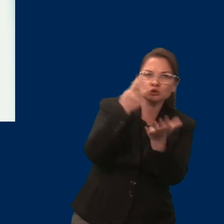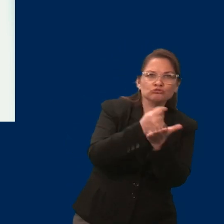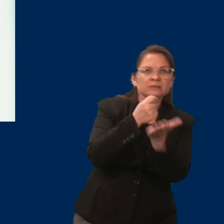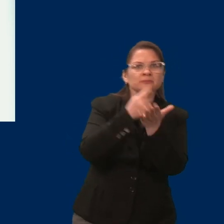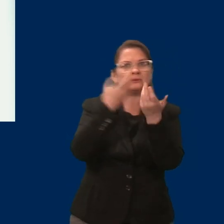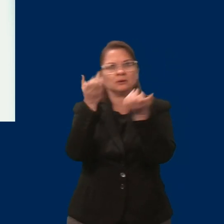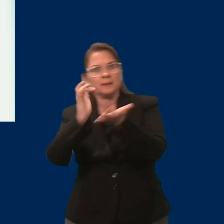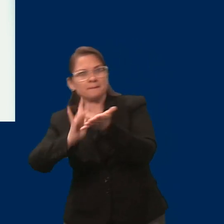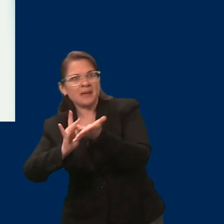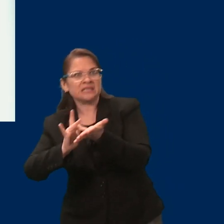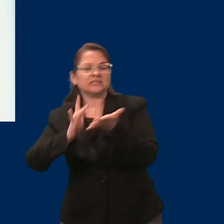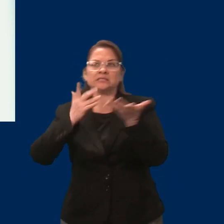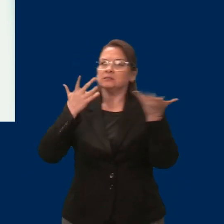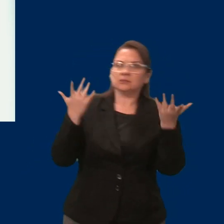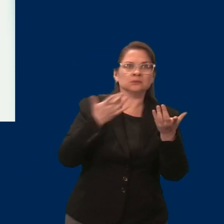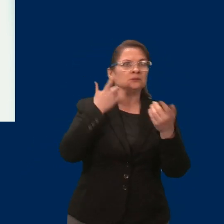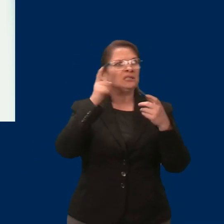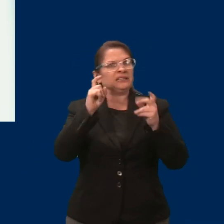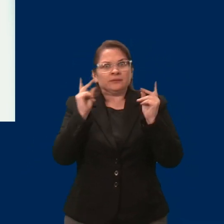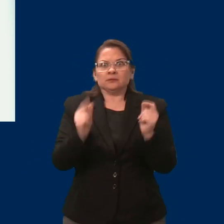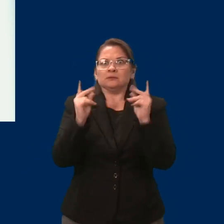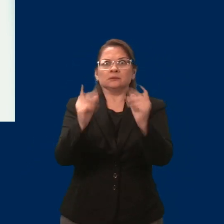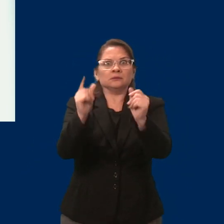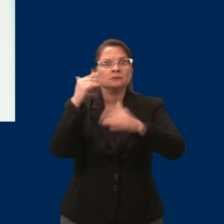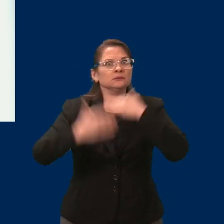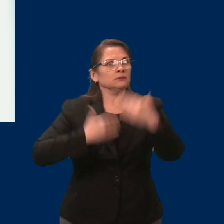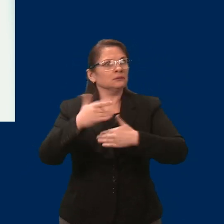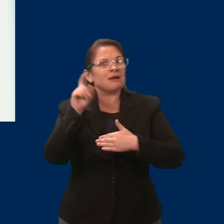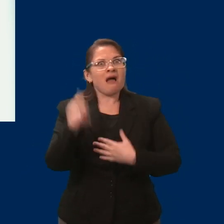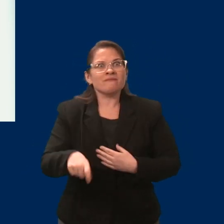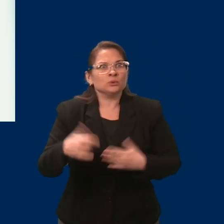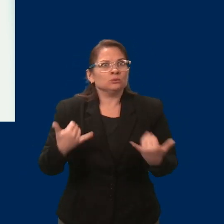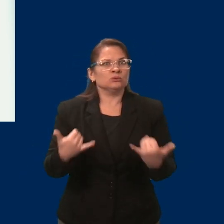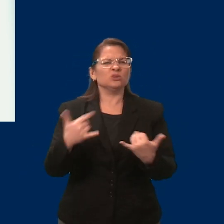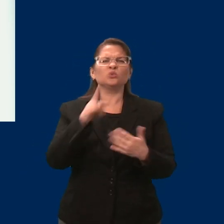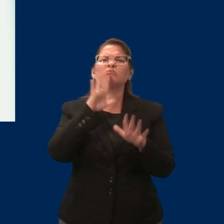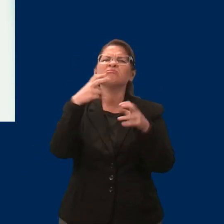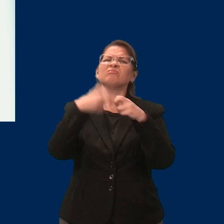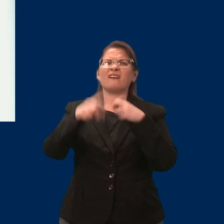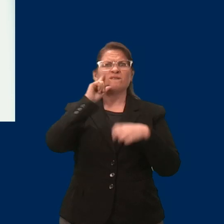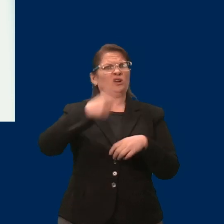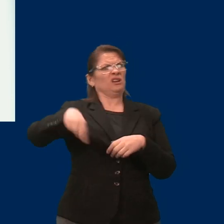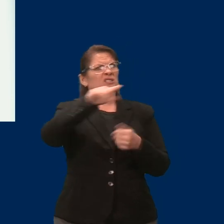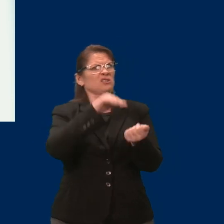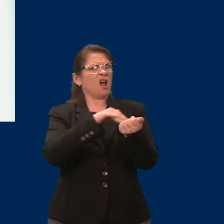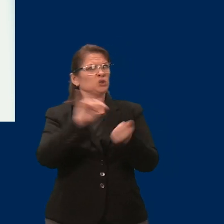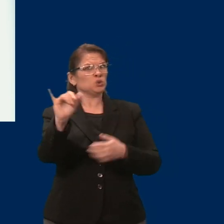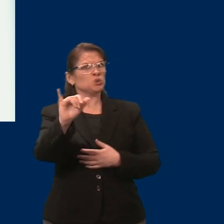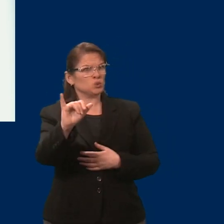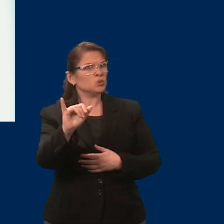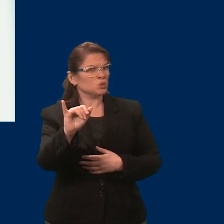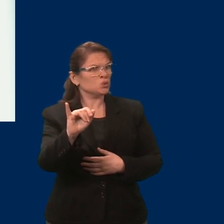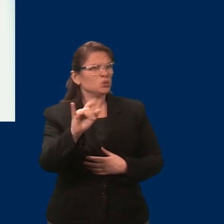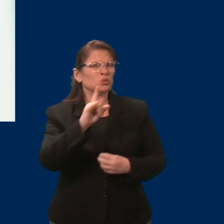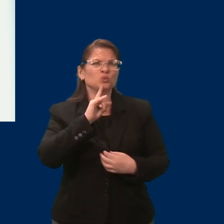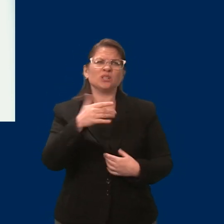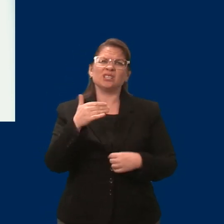And I think that--I don't want to say it tied her hands, but I know it hurt her, knowing that she wanted to get this child seen and helped,